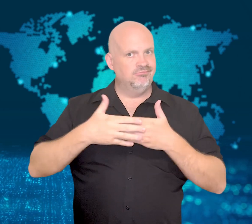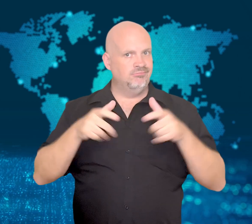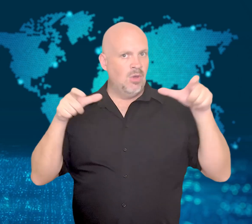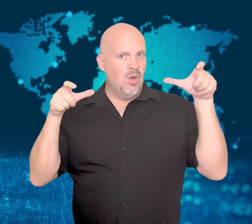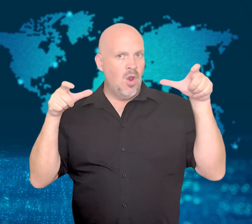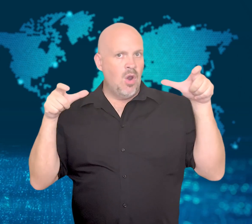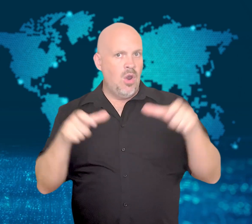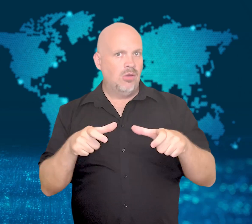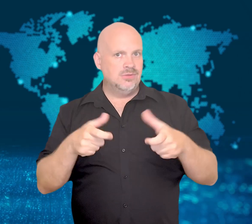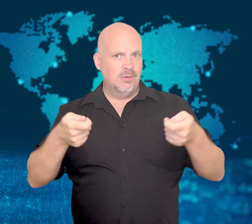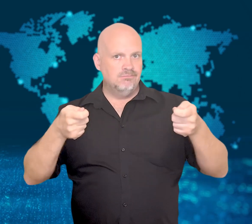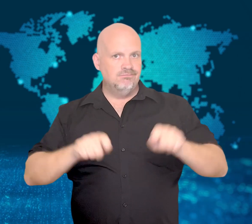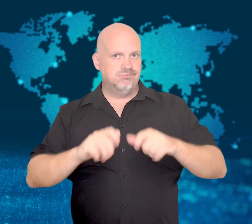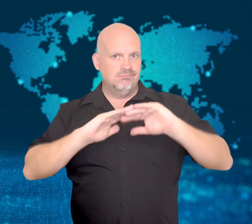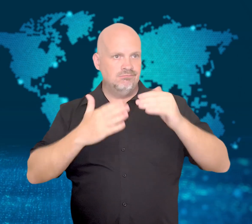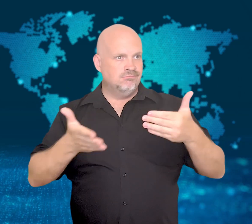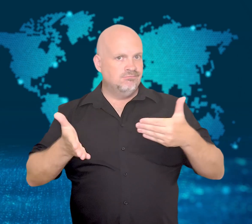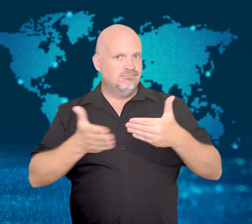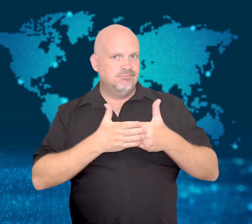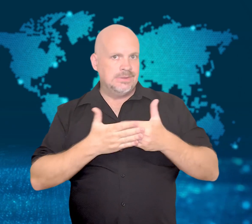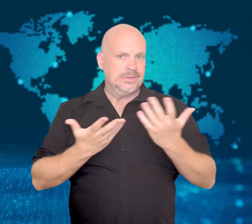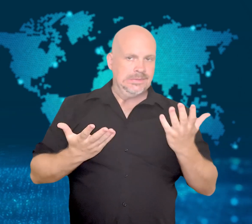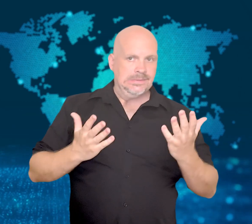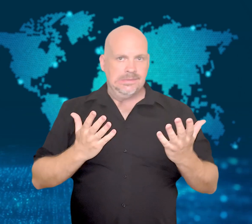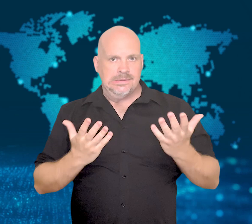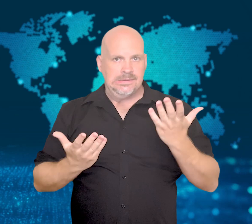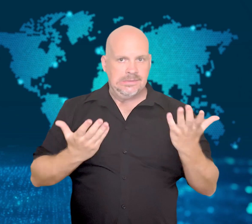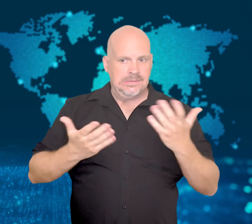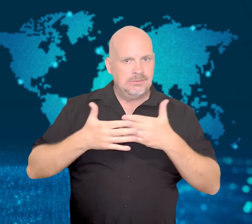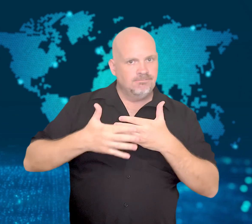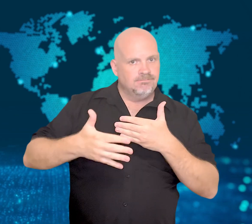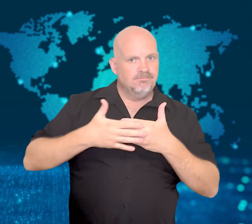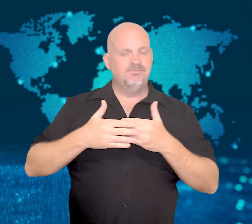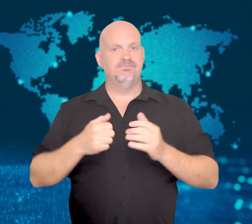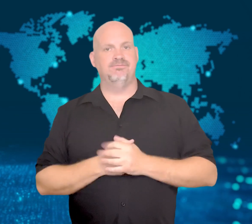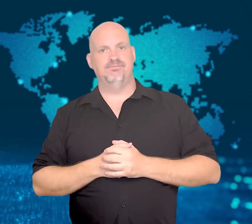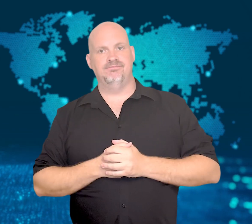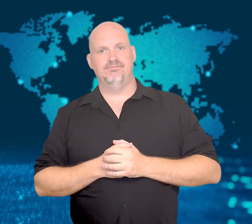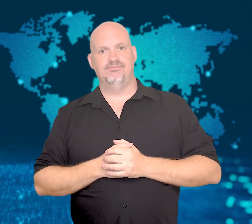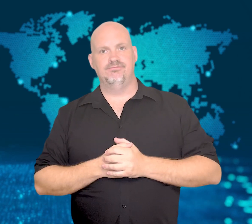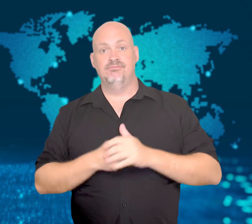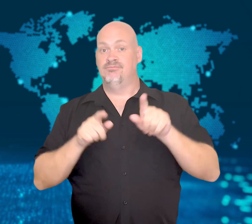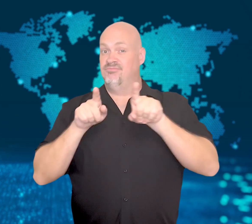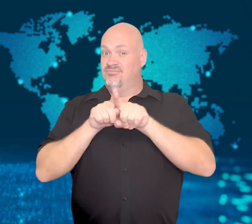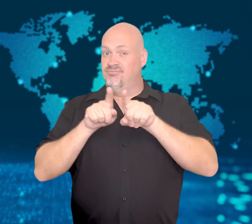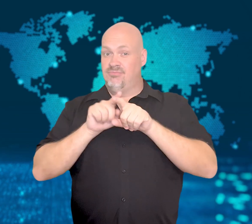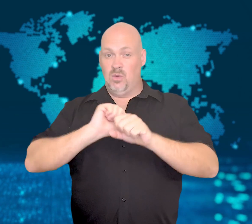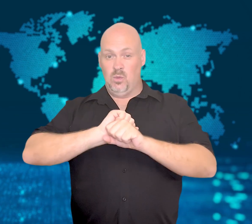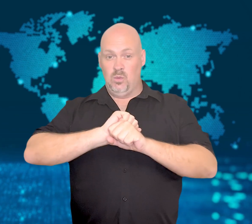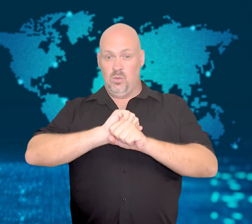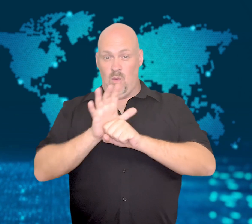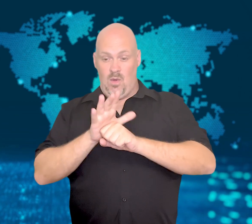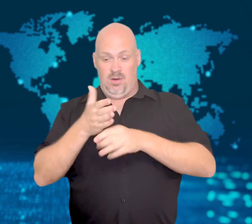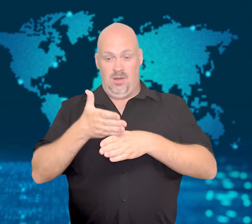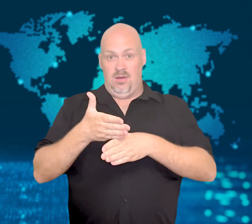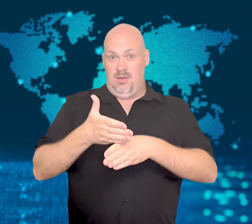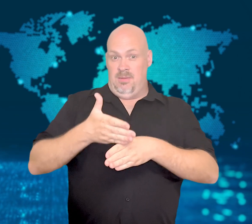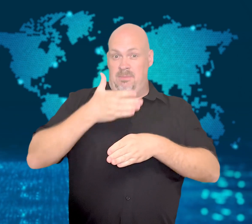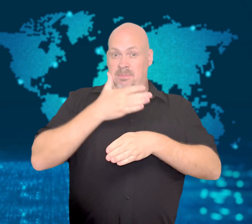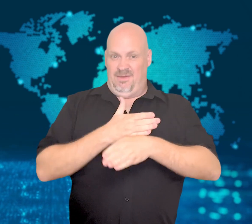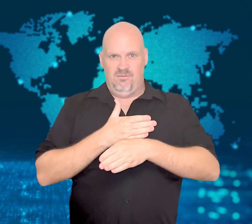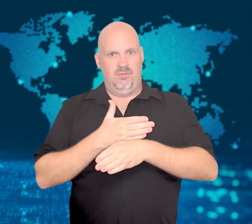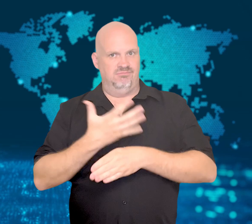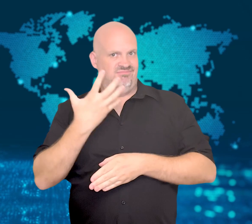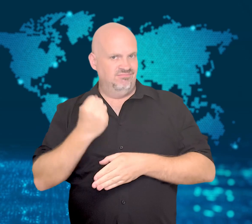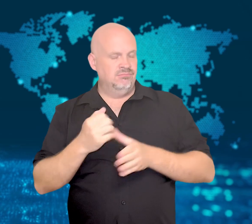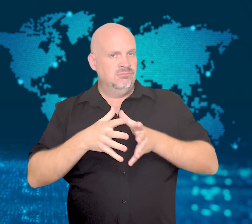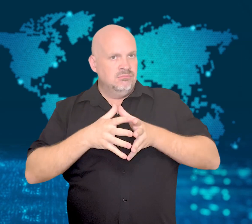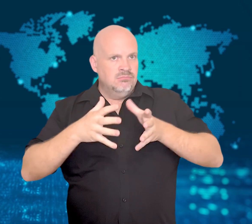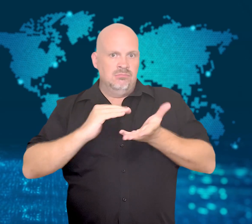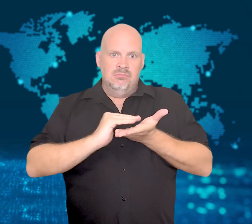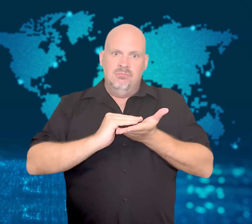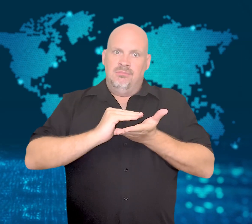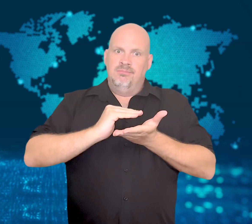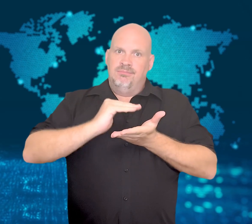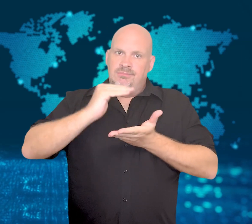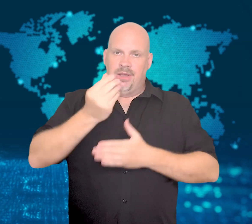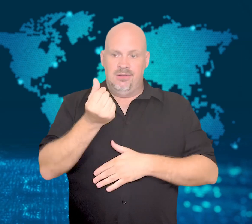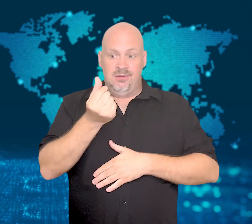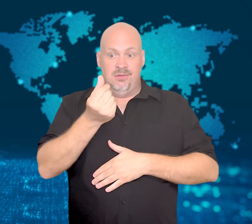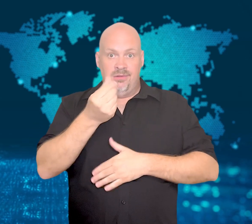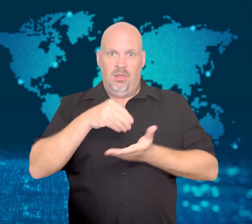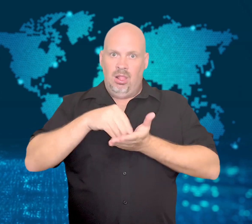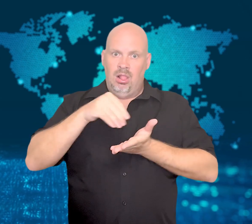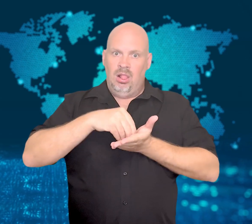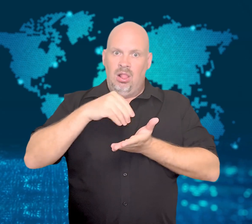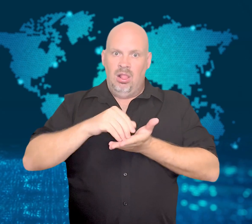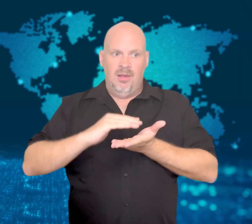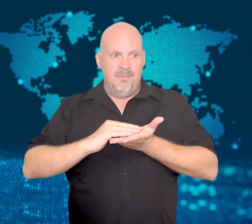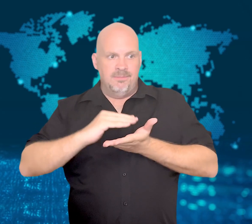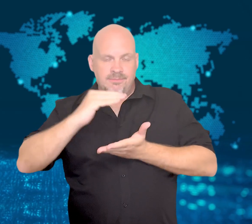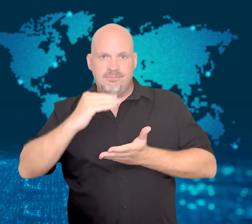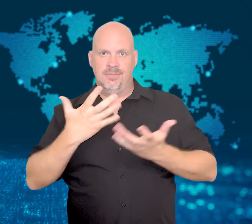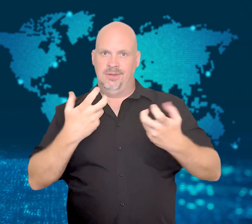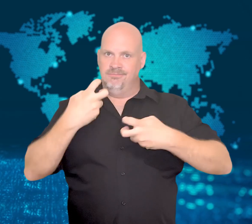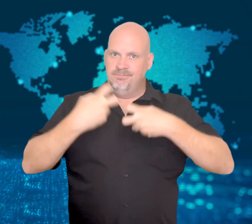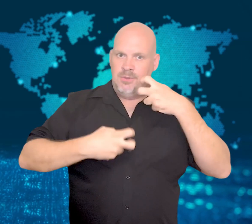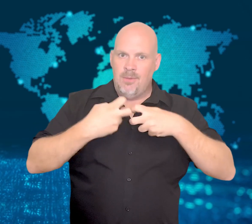Beijing, China's capital city, is also preparing for a possible lockdown.